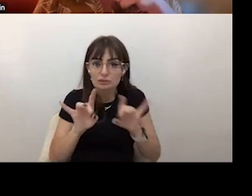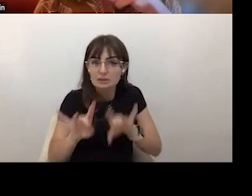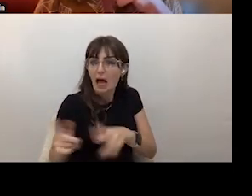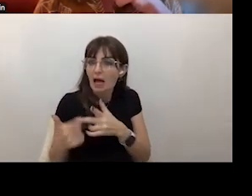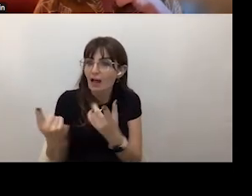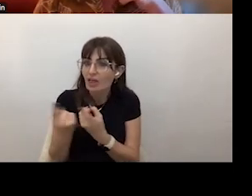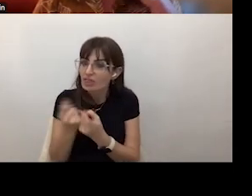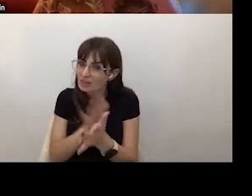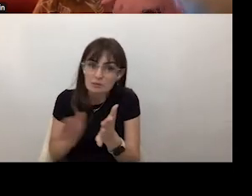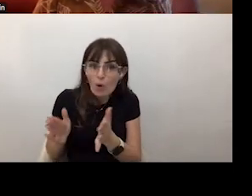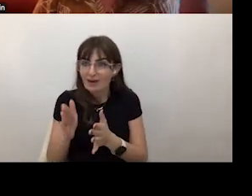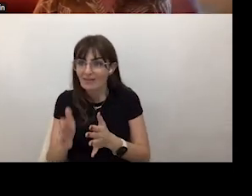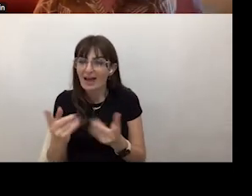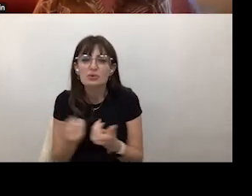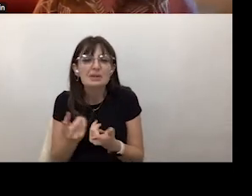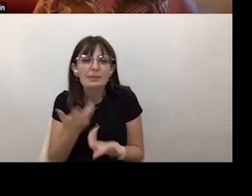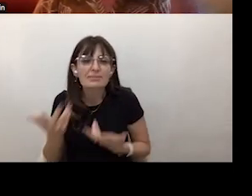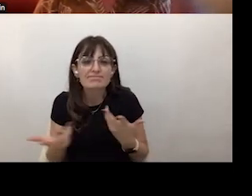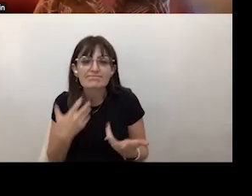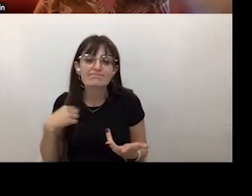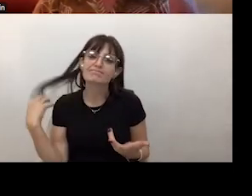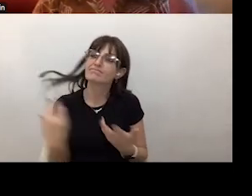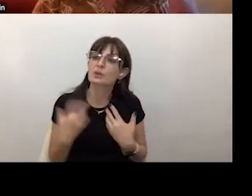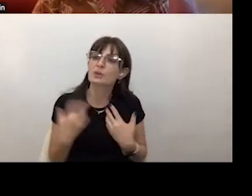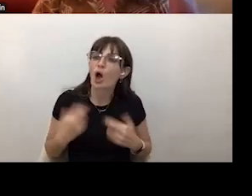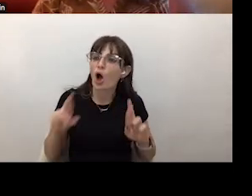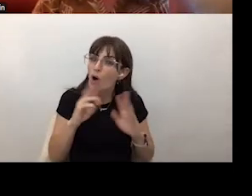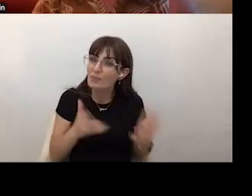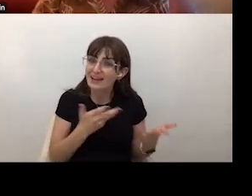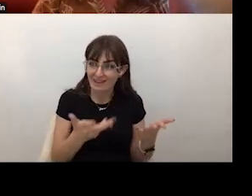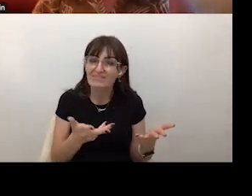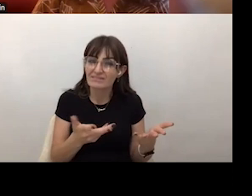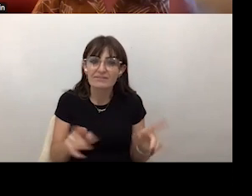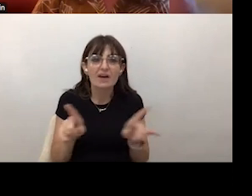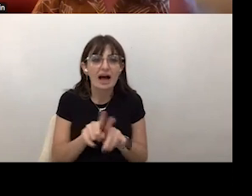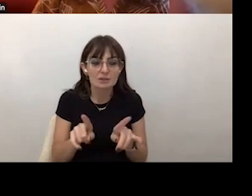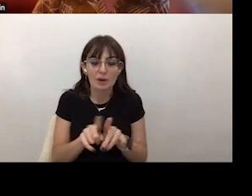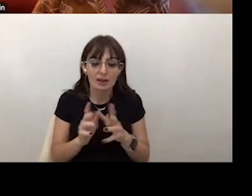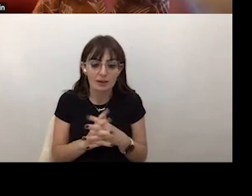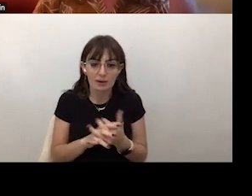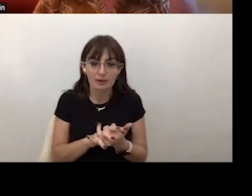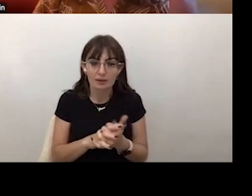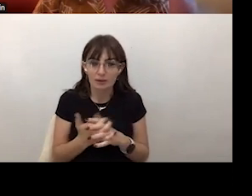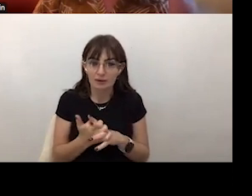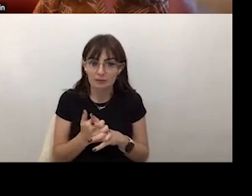advanced? I hope that that offered that. I just wanted to jump back to show you on the tracking